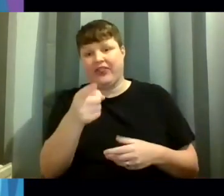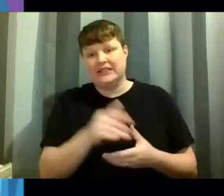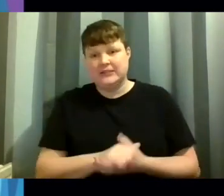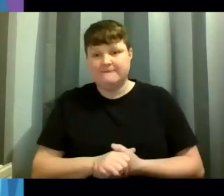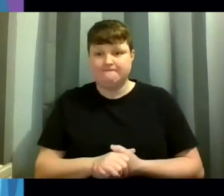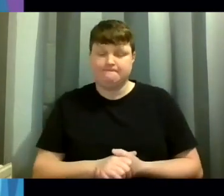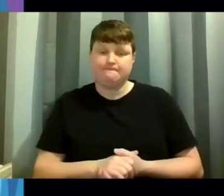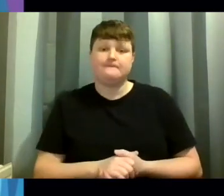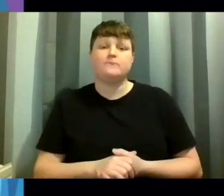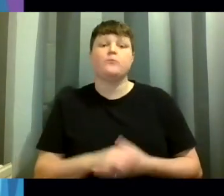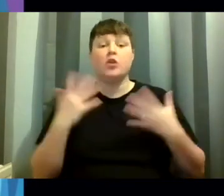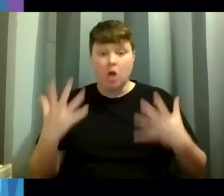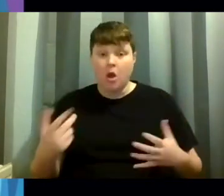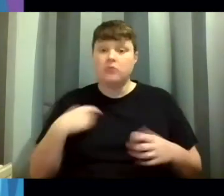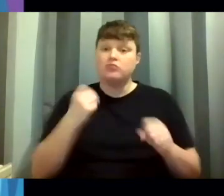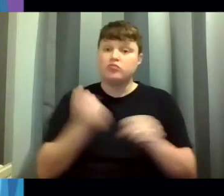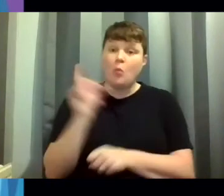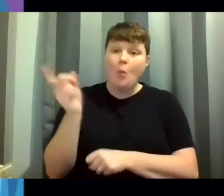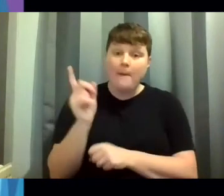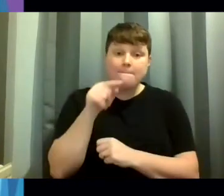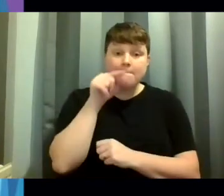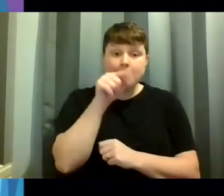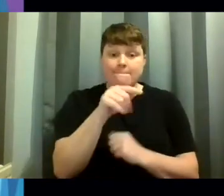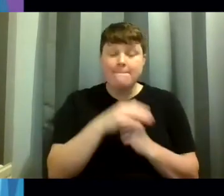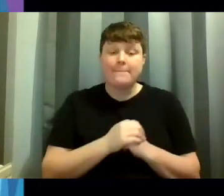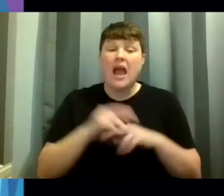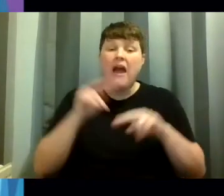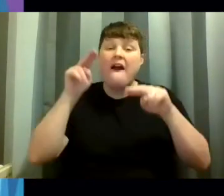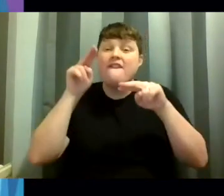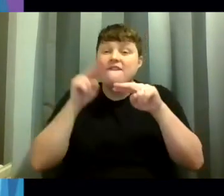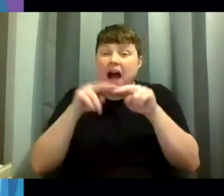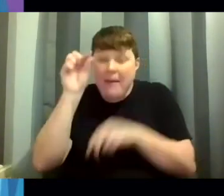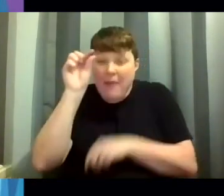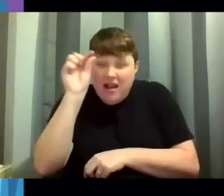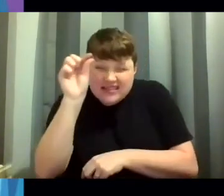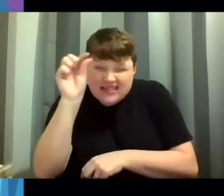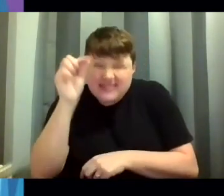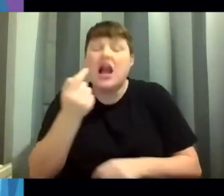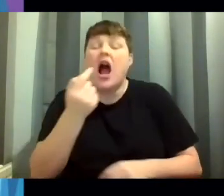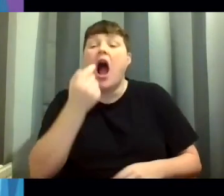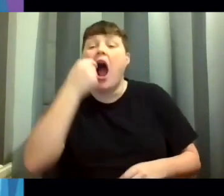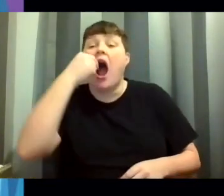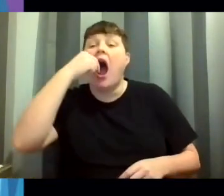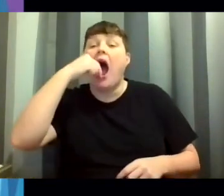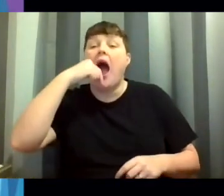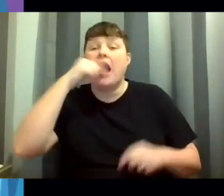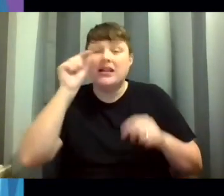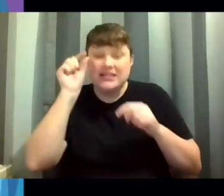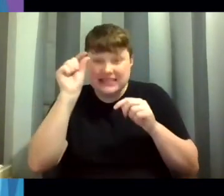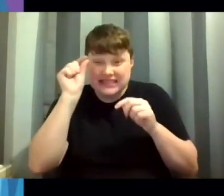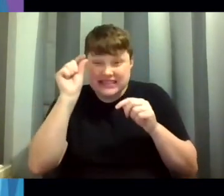So, what we propose is to use a small fibre optic probe which fits down the existing biopsy channel